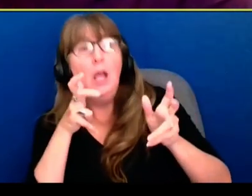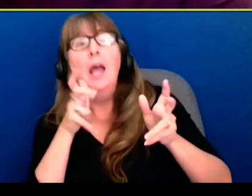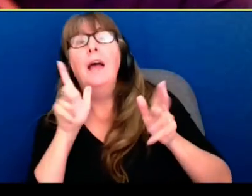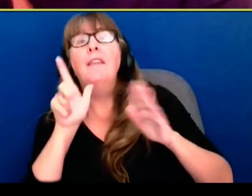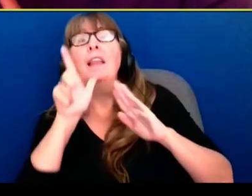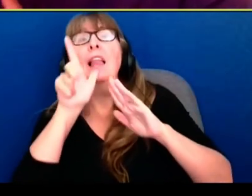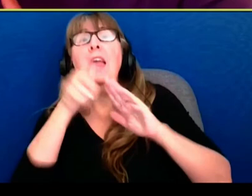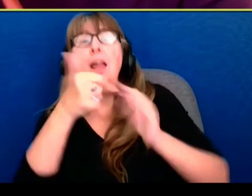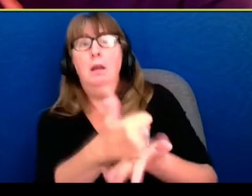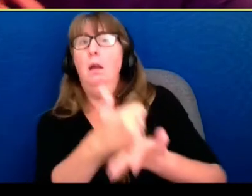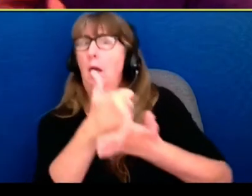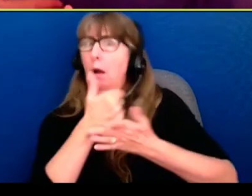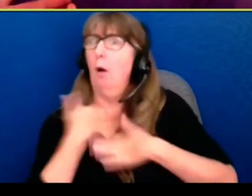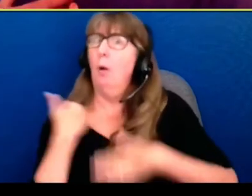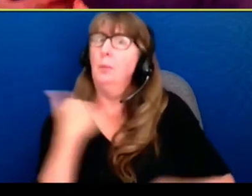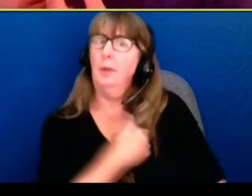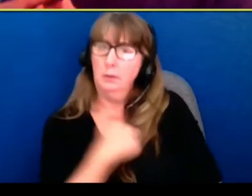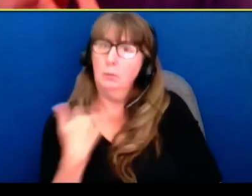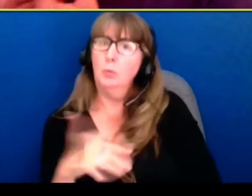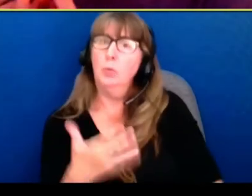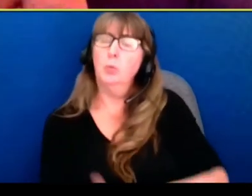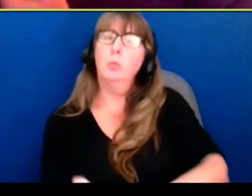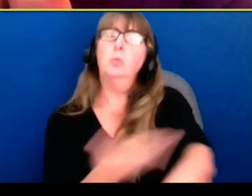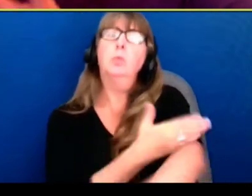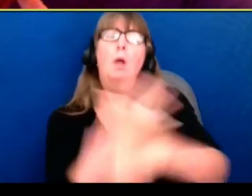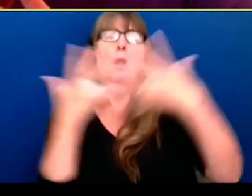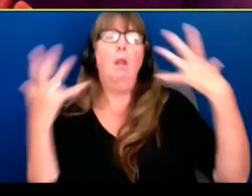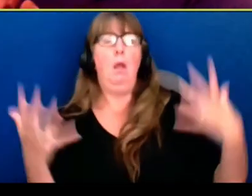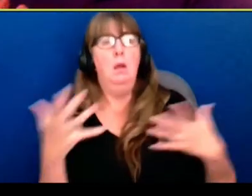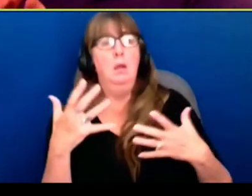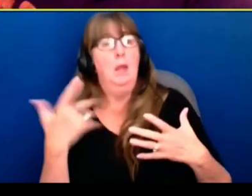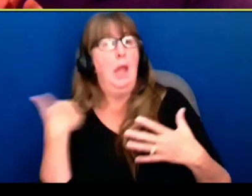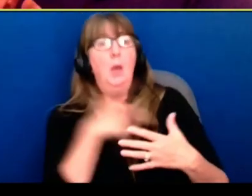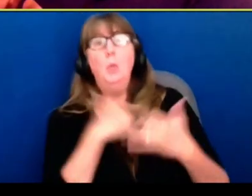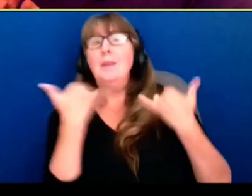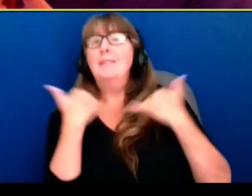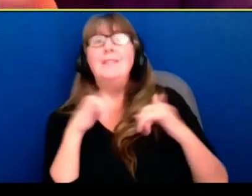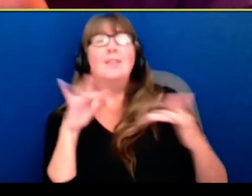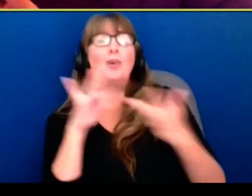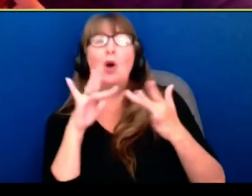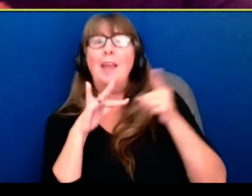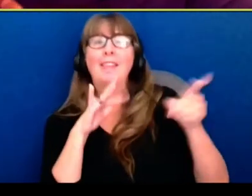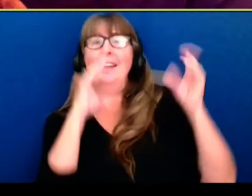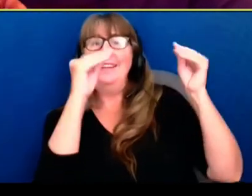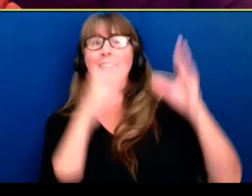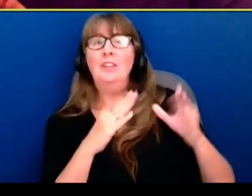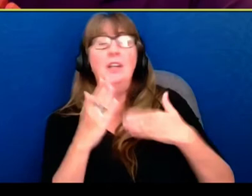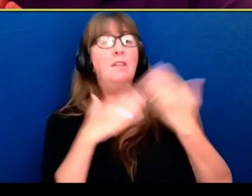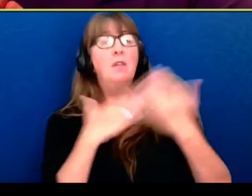It helped us immensely. And to this day we still maintain contact with her even though we're now five states away.